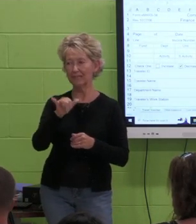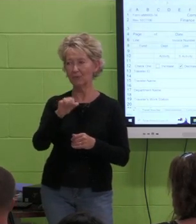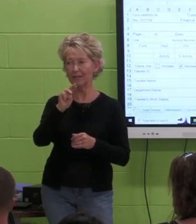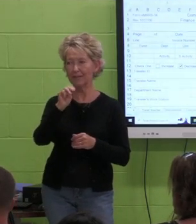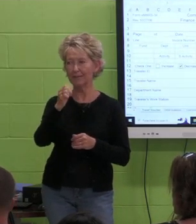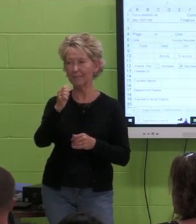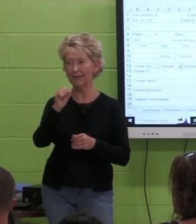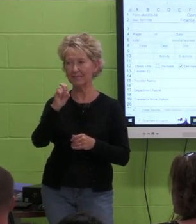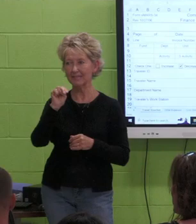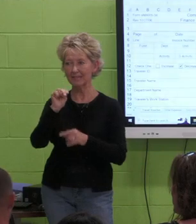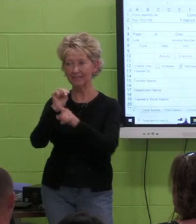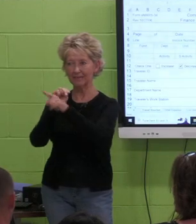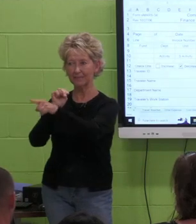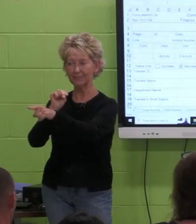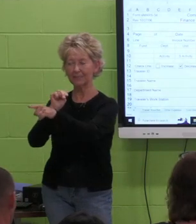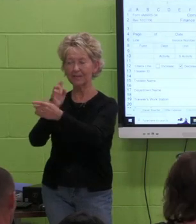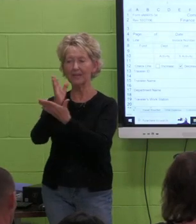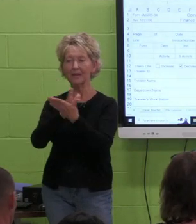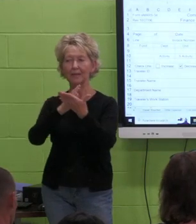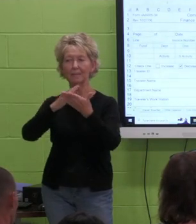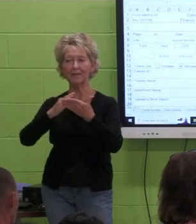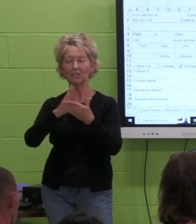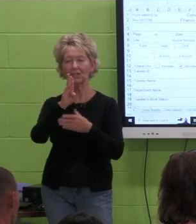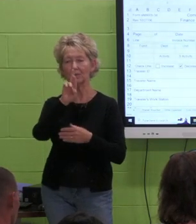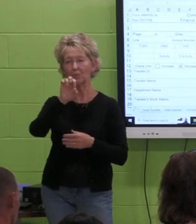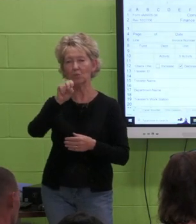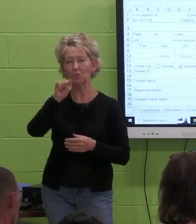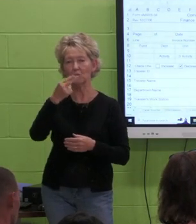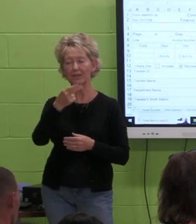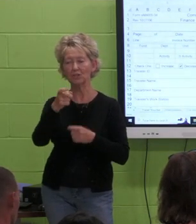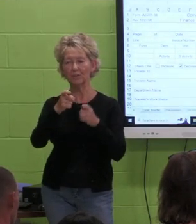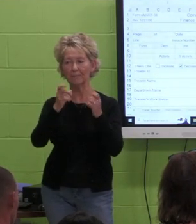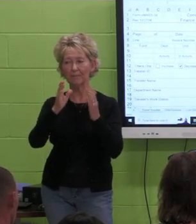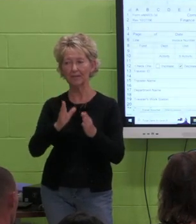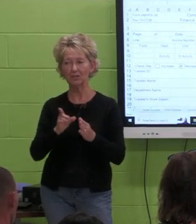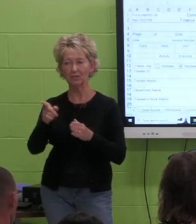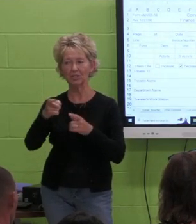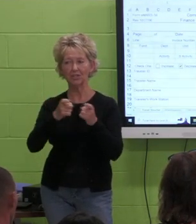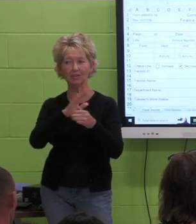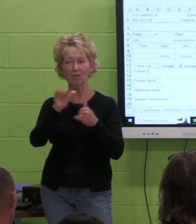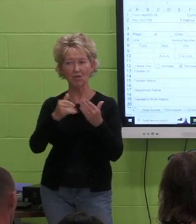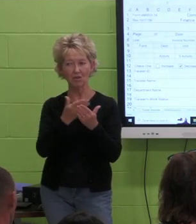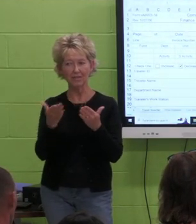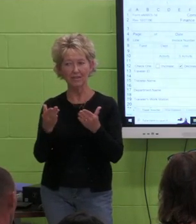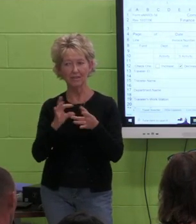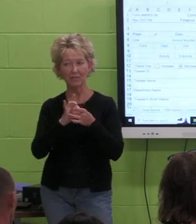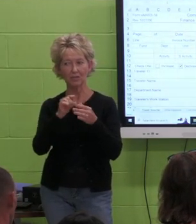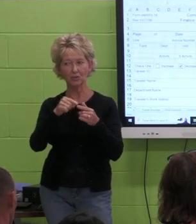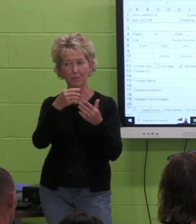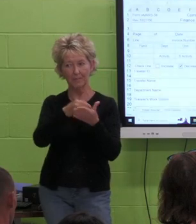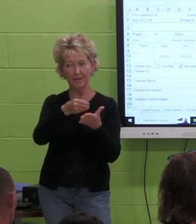Terry Mason is our budget branch manager uh she handles all things money so if it's got a dollar